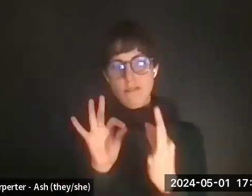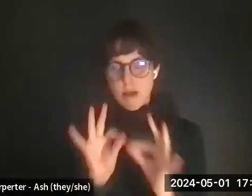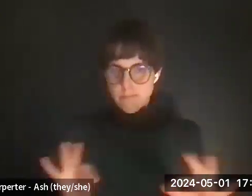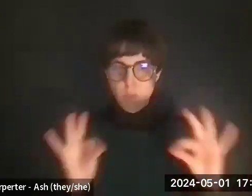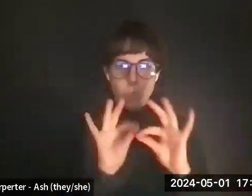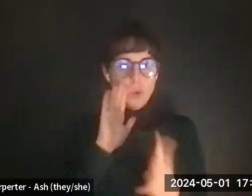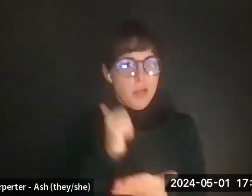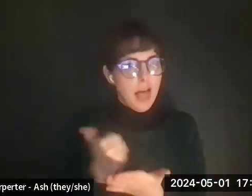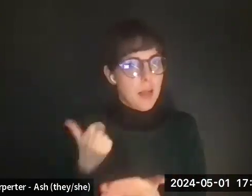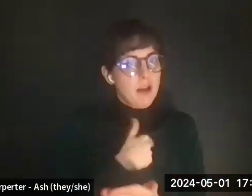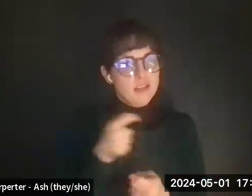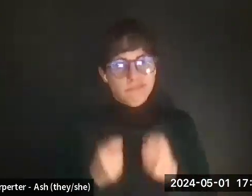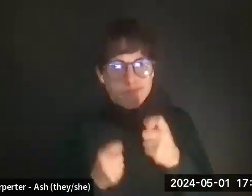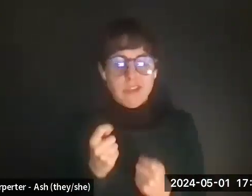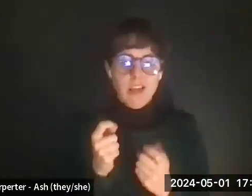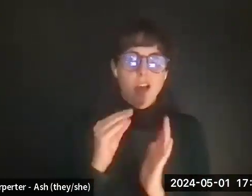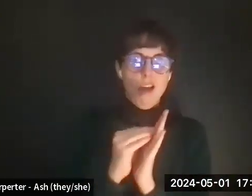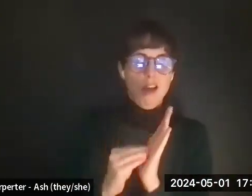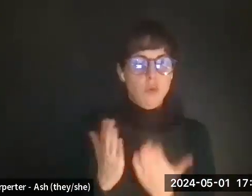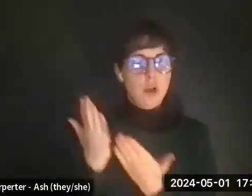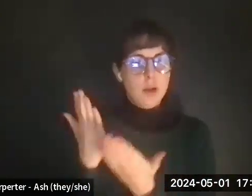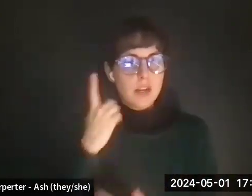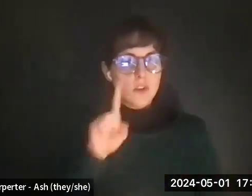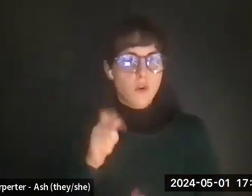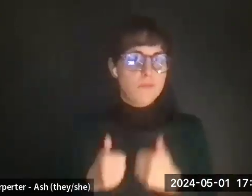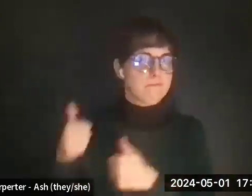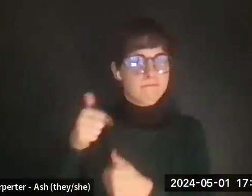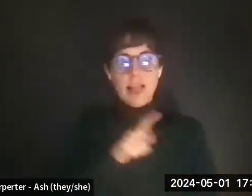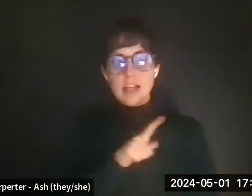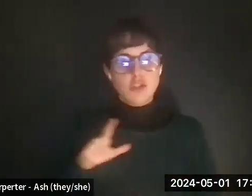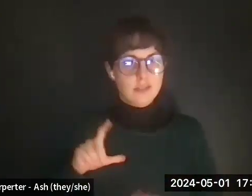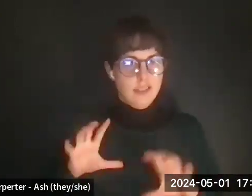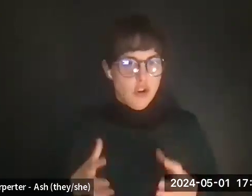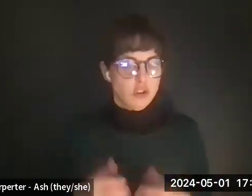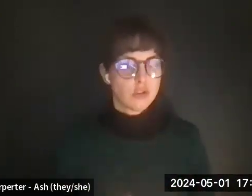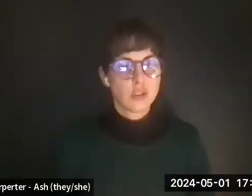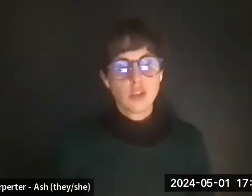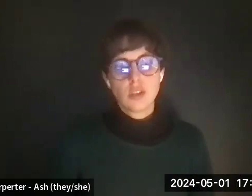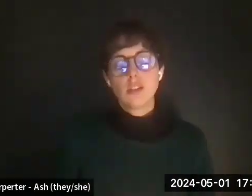for additional statute or rule changes to reduce licensing barriers for behavioral health professions.